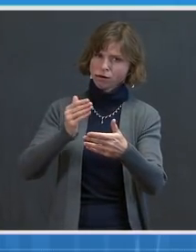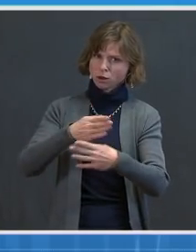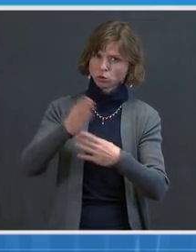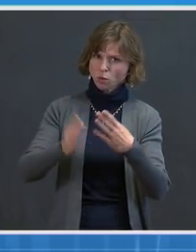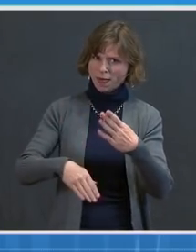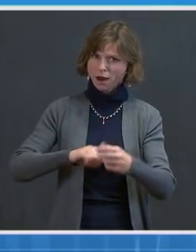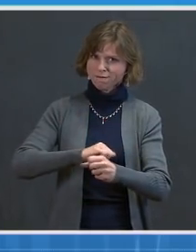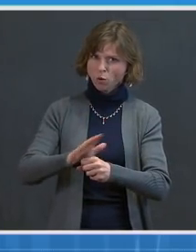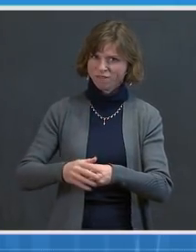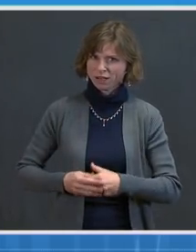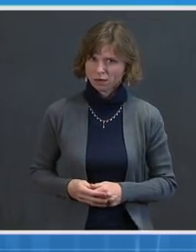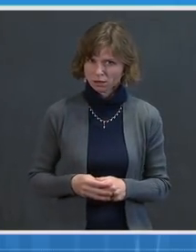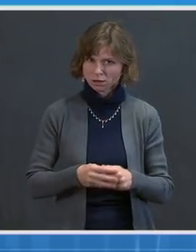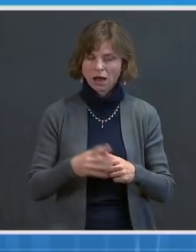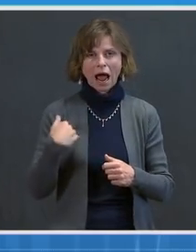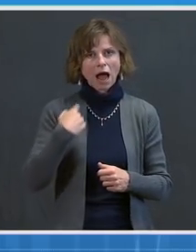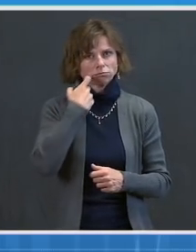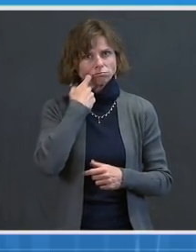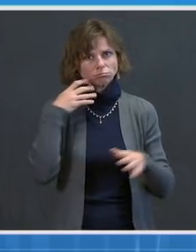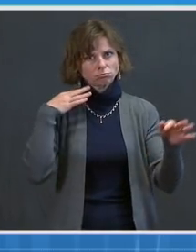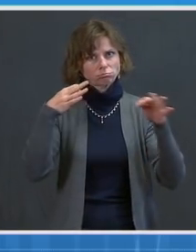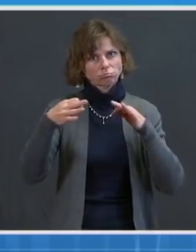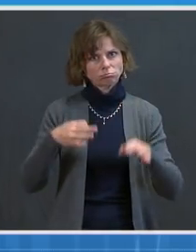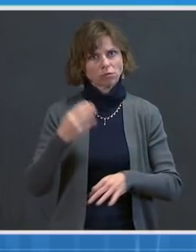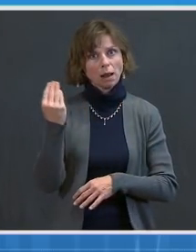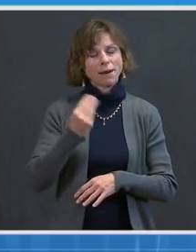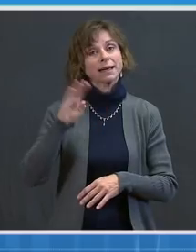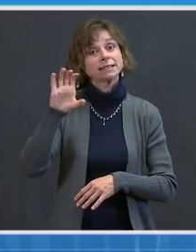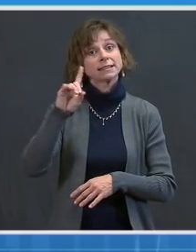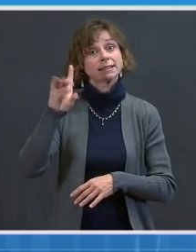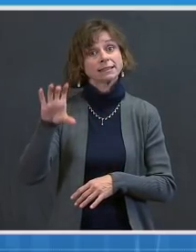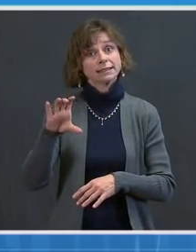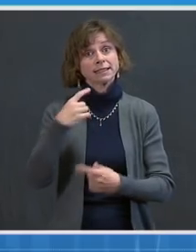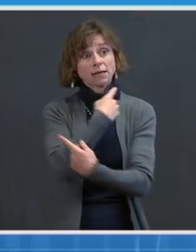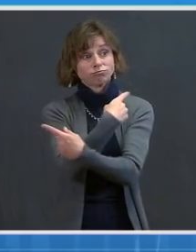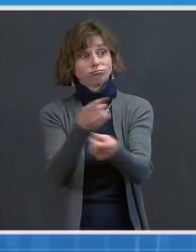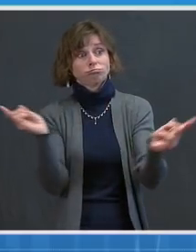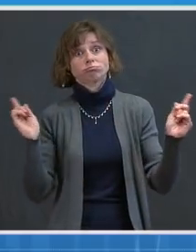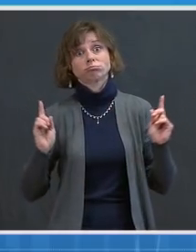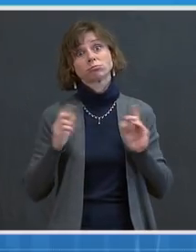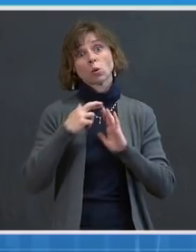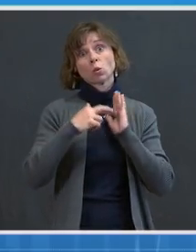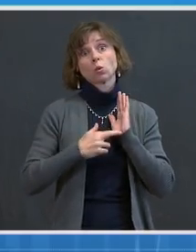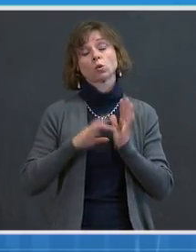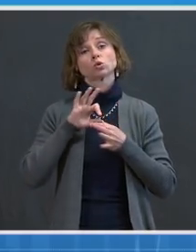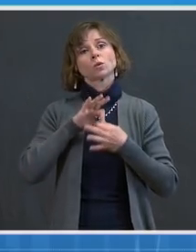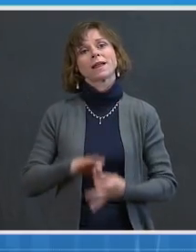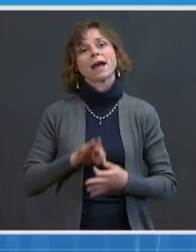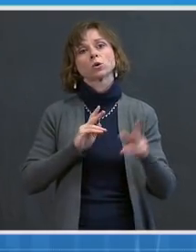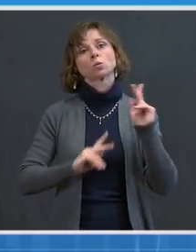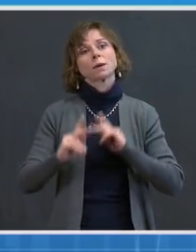As I discussed on Monday, CDC released initial guidance on activities fully vaccinated people can resume safely